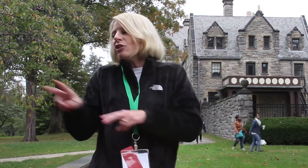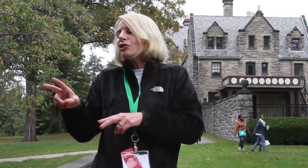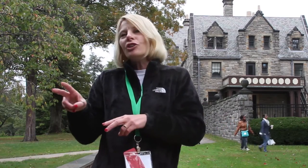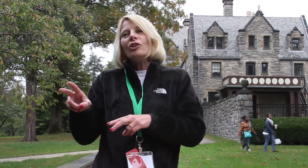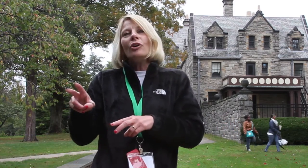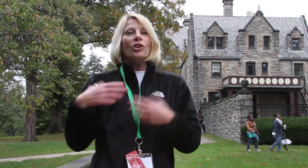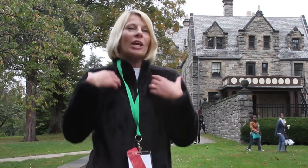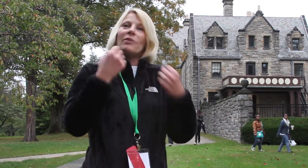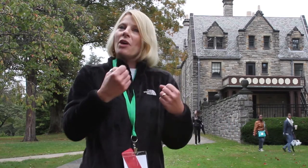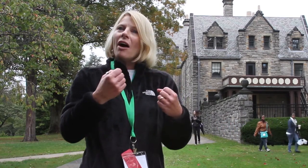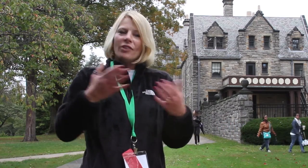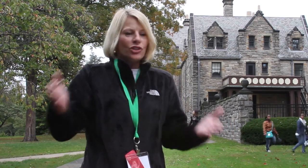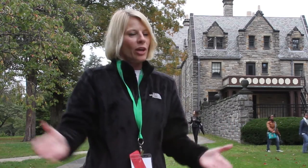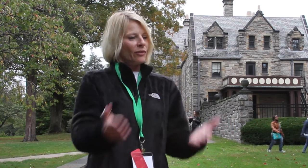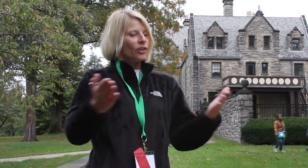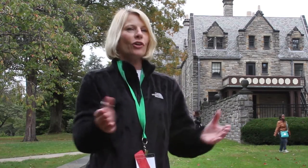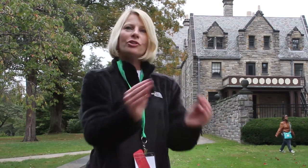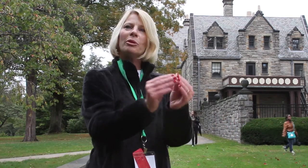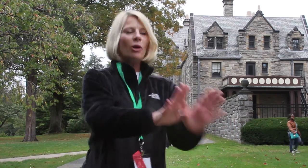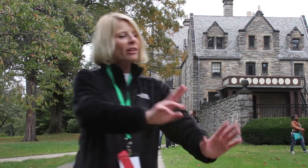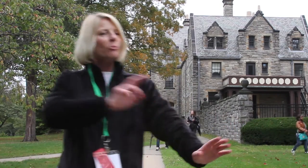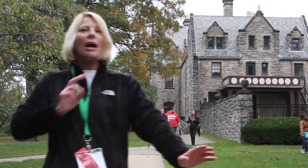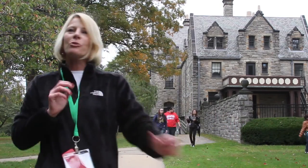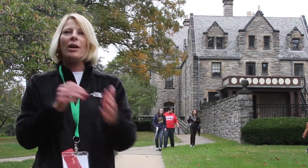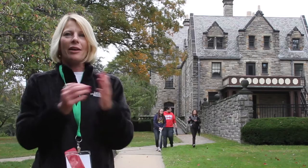they look to you and you give them confidence, you even encourage them more and then you back away again.